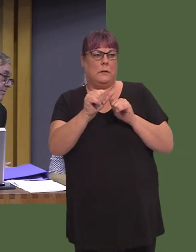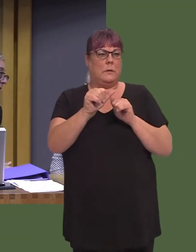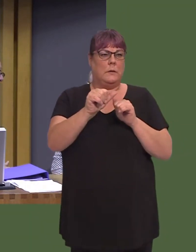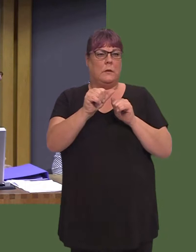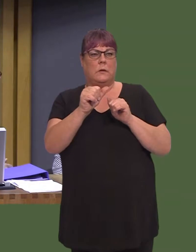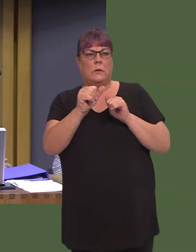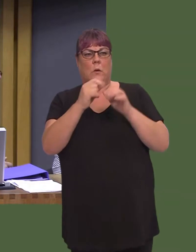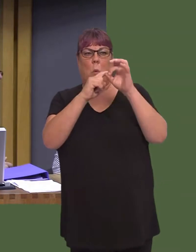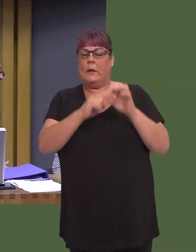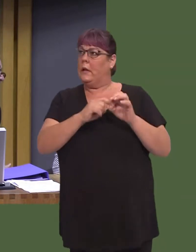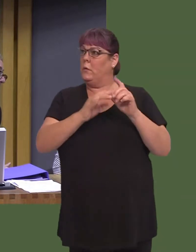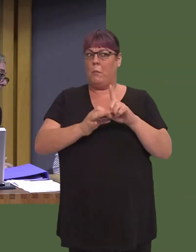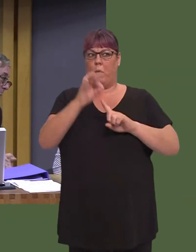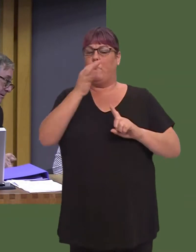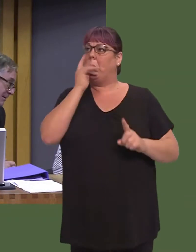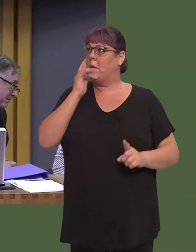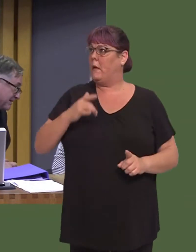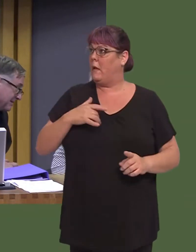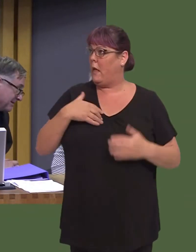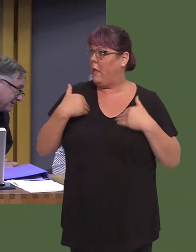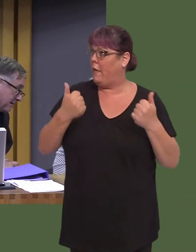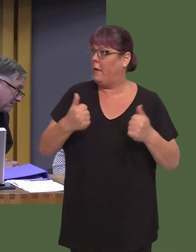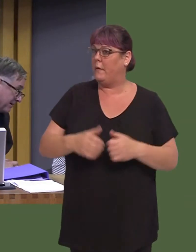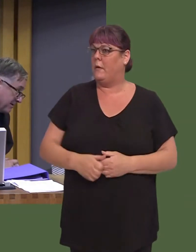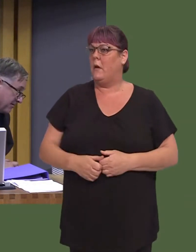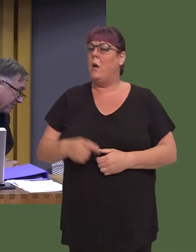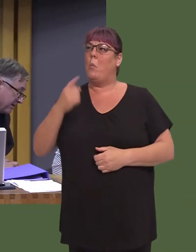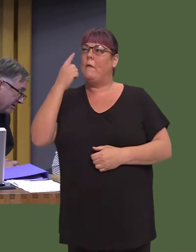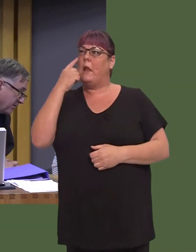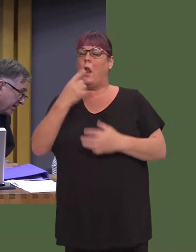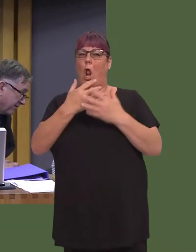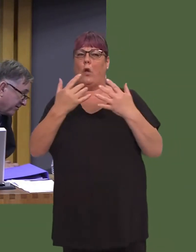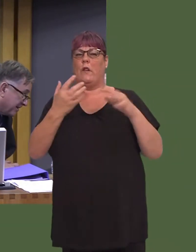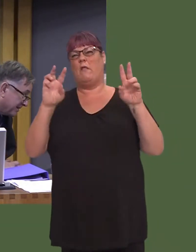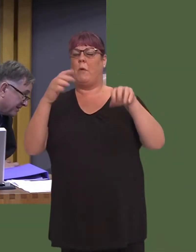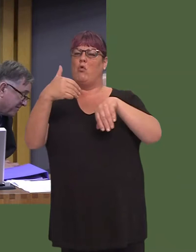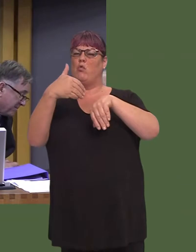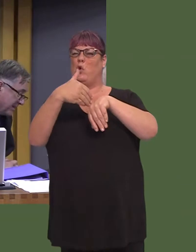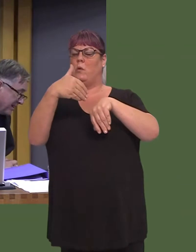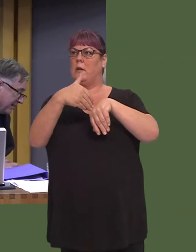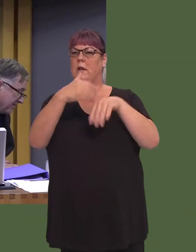it's tailed off in the twenty-first century. As part of the UK Government's commitment